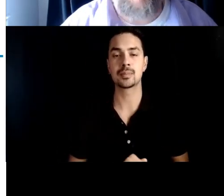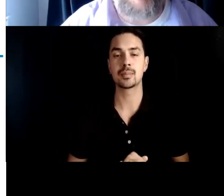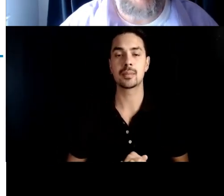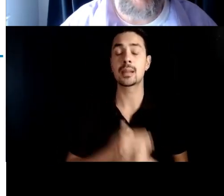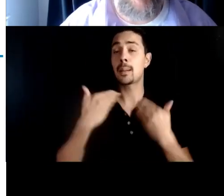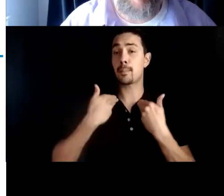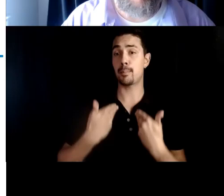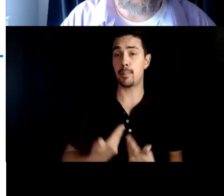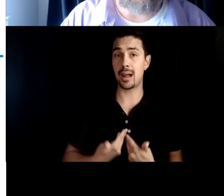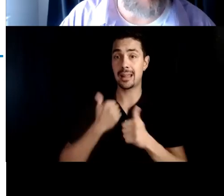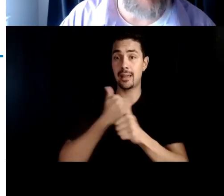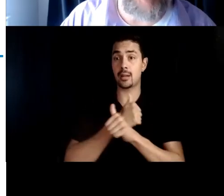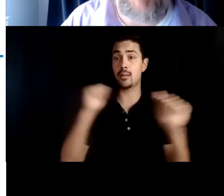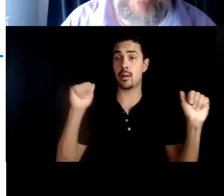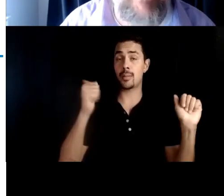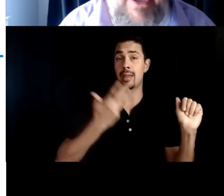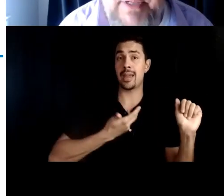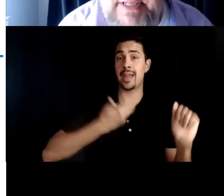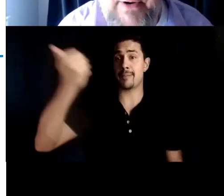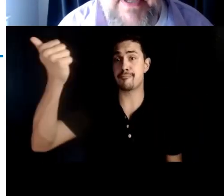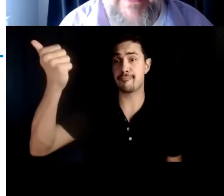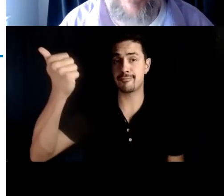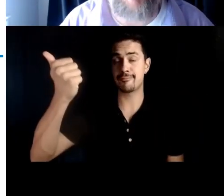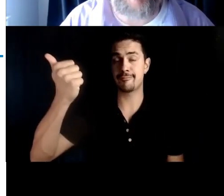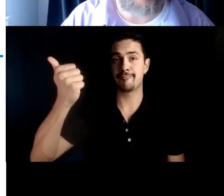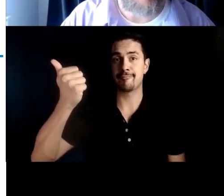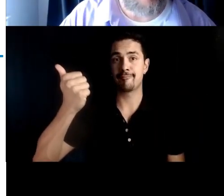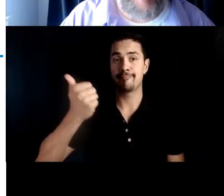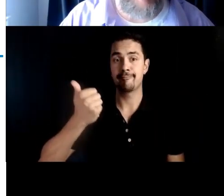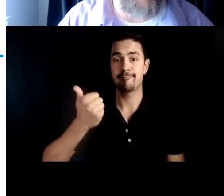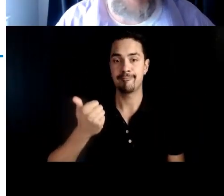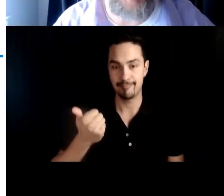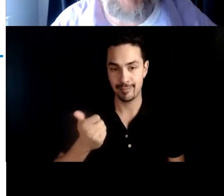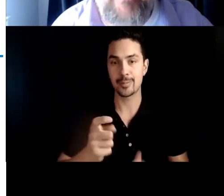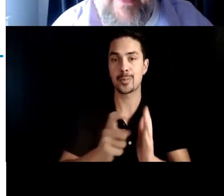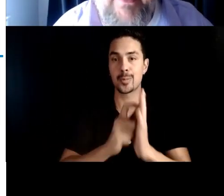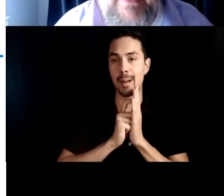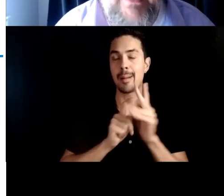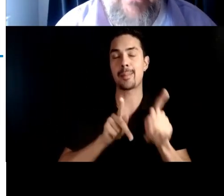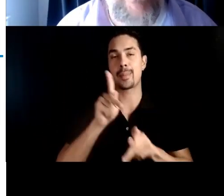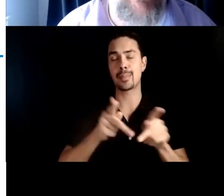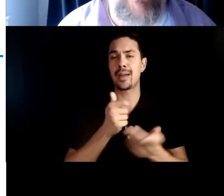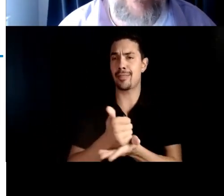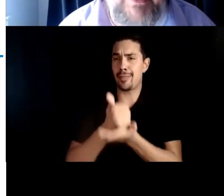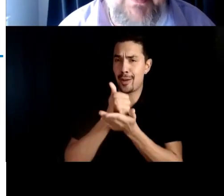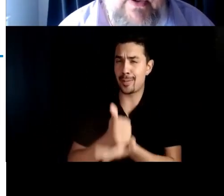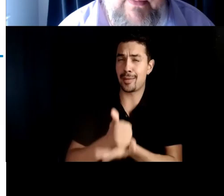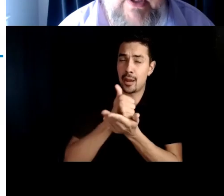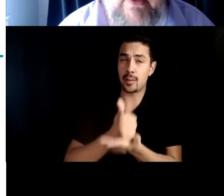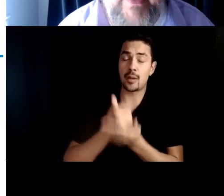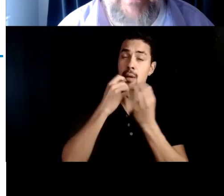the process requiring people to spend hours and hours in therapy just for a letter, was really cost prohibitive